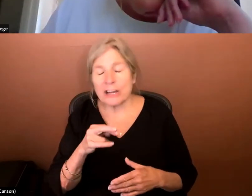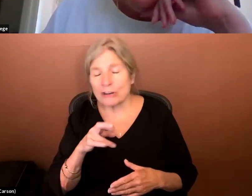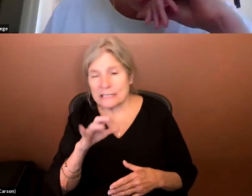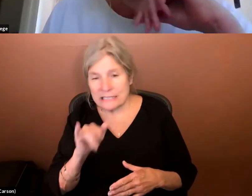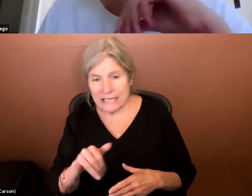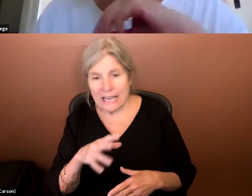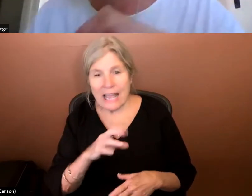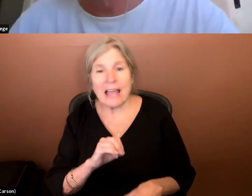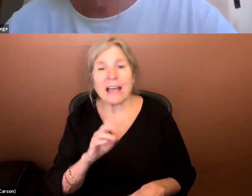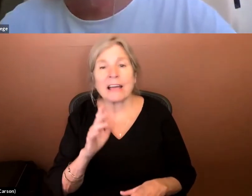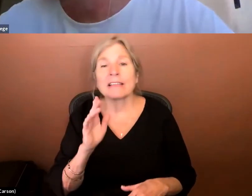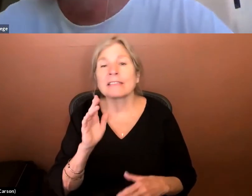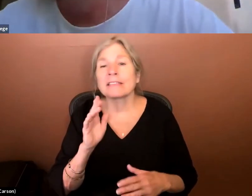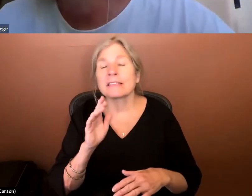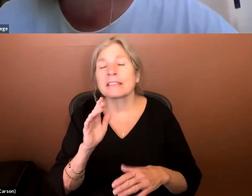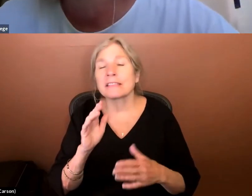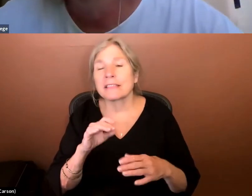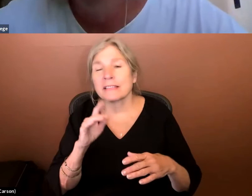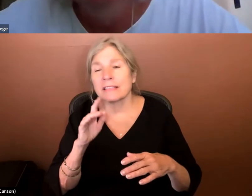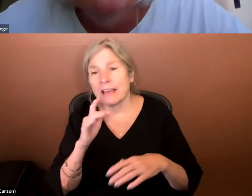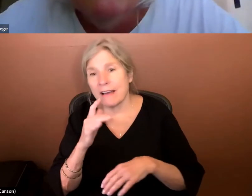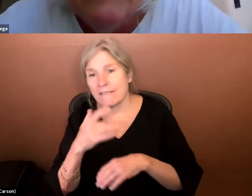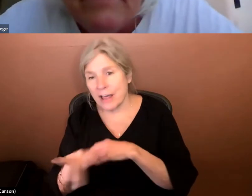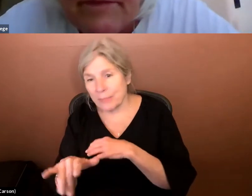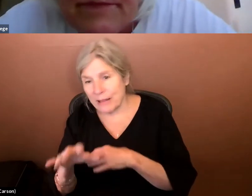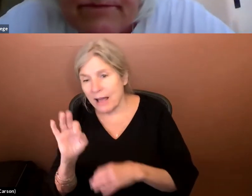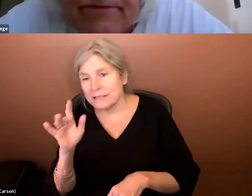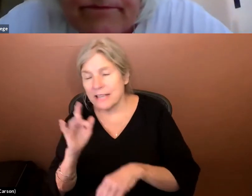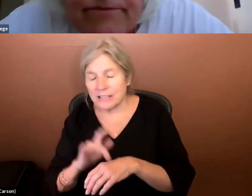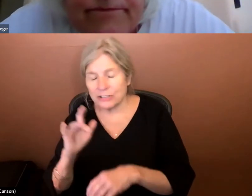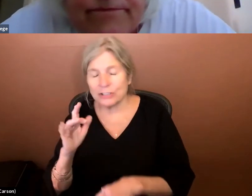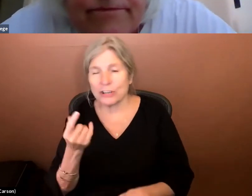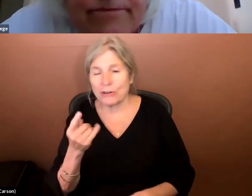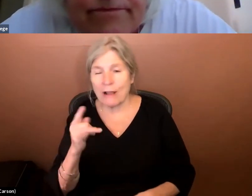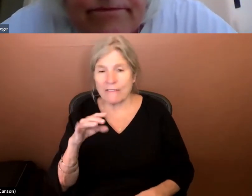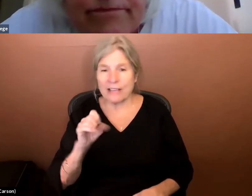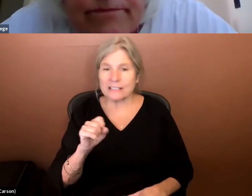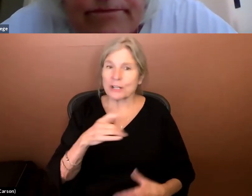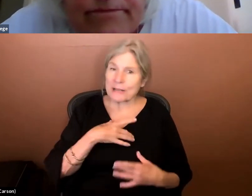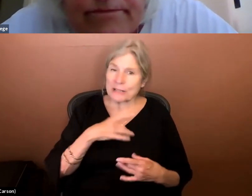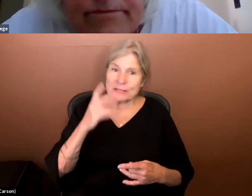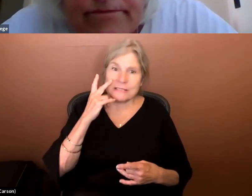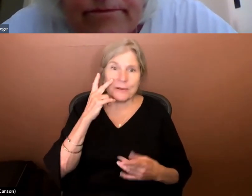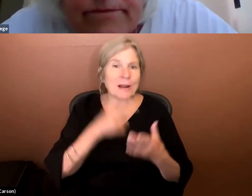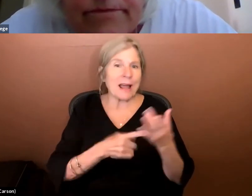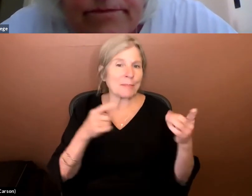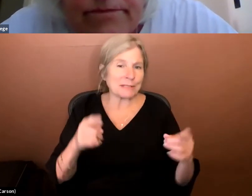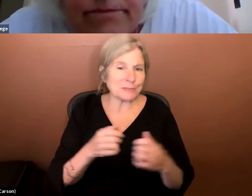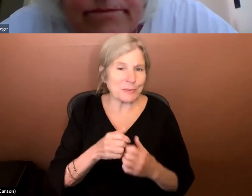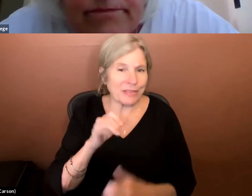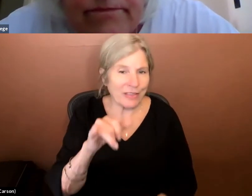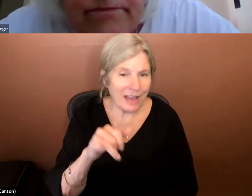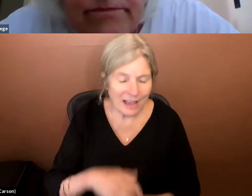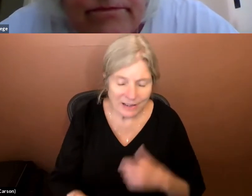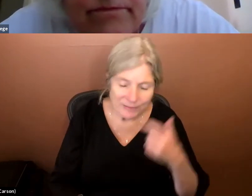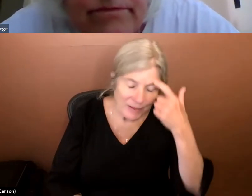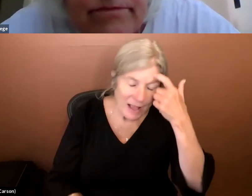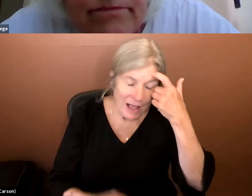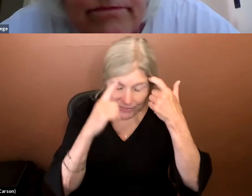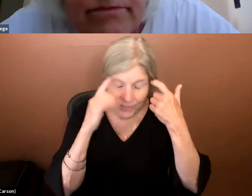graphics. I think that's going to be very interesting to see how that plays out. It's also an area I think there's going to be a huge amount of research in order